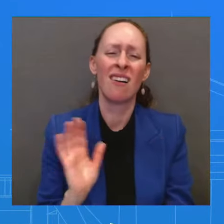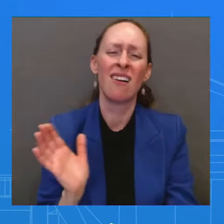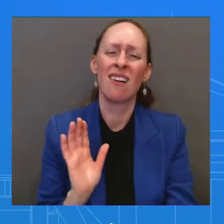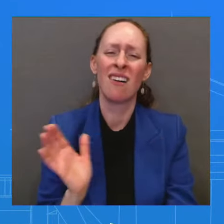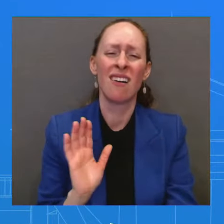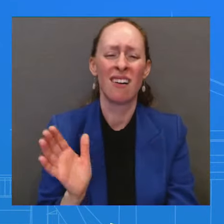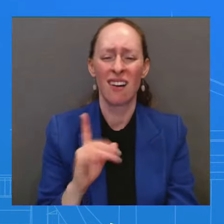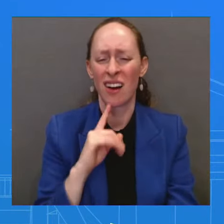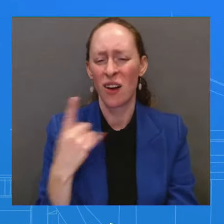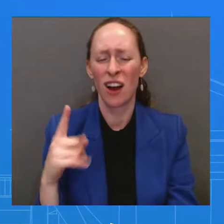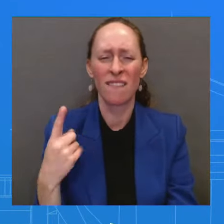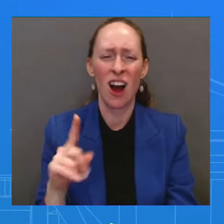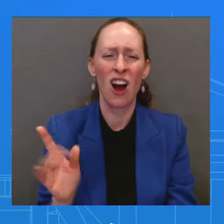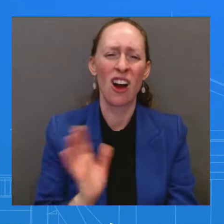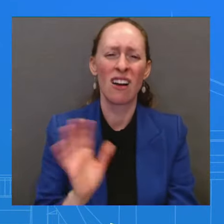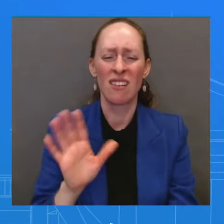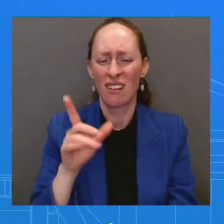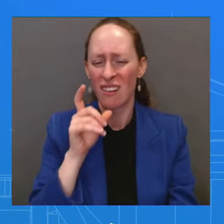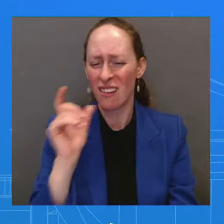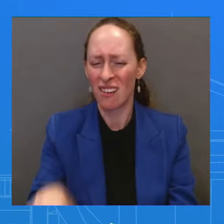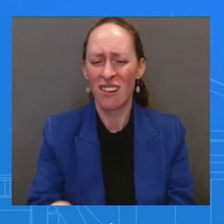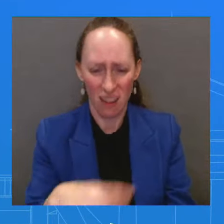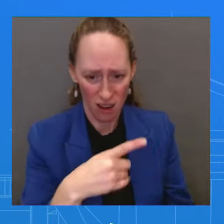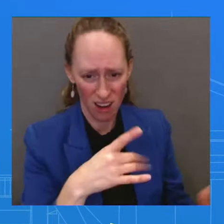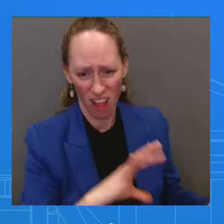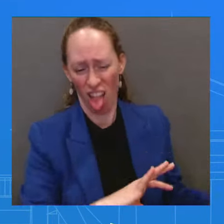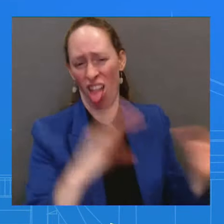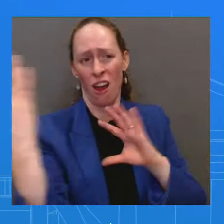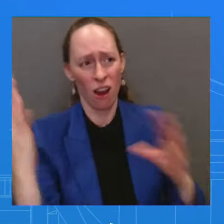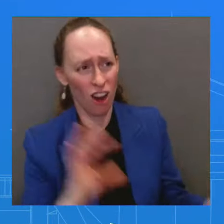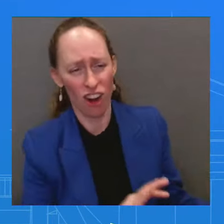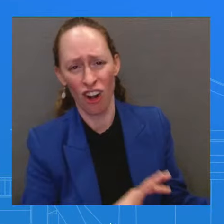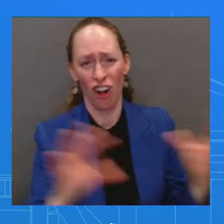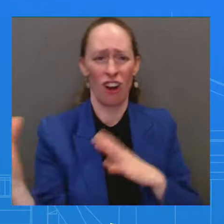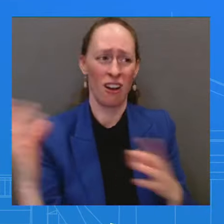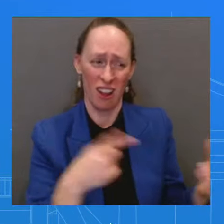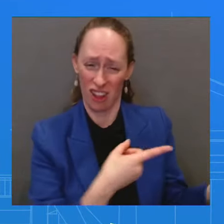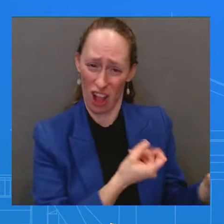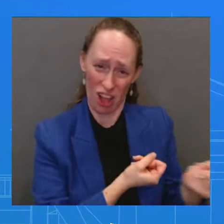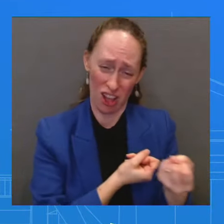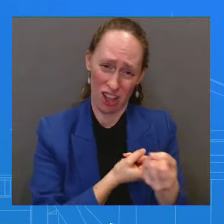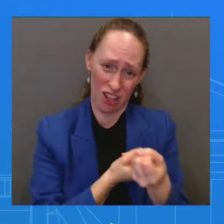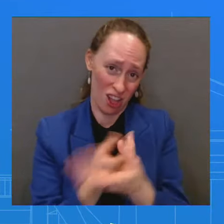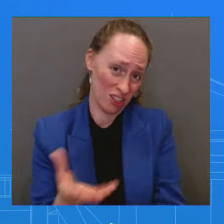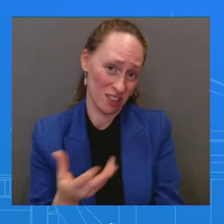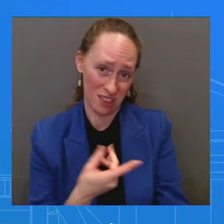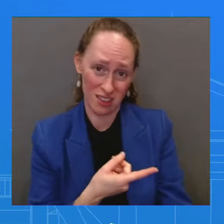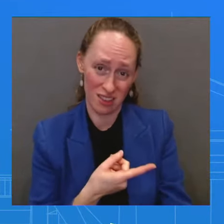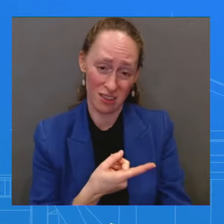That is not helpful to the American people. That's why you saw the President today talk about student debt relief and talk about what else he's doing